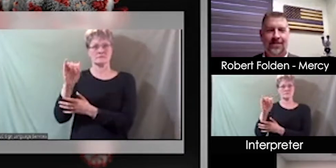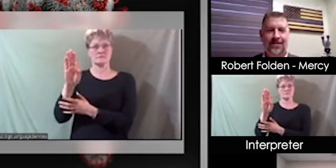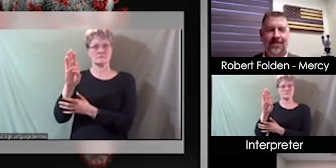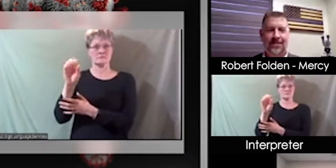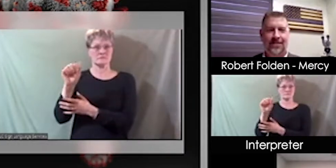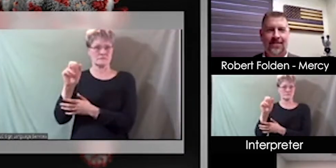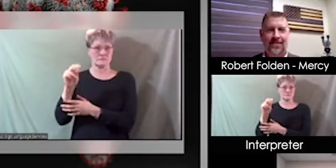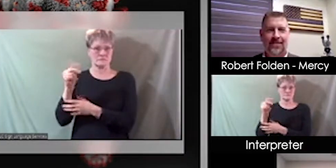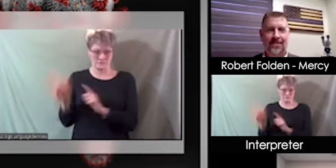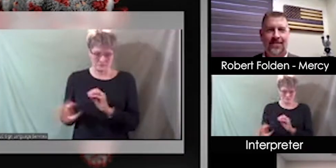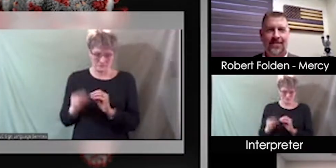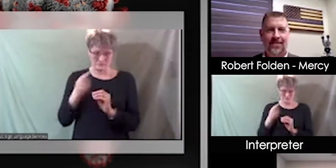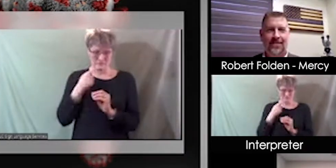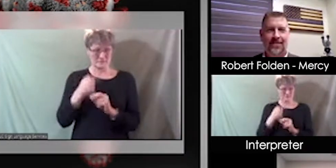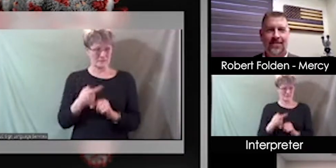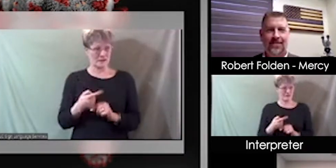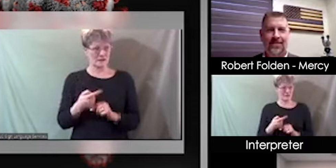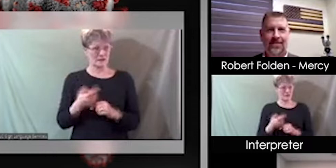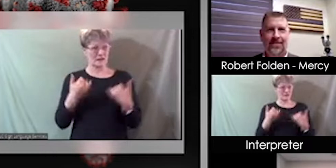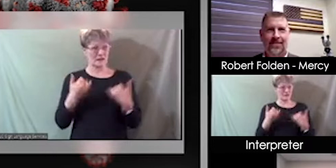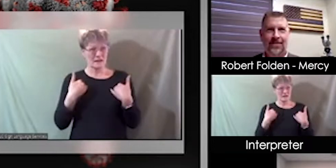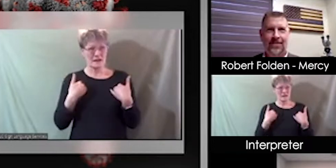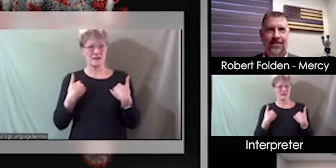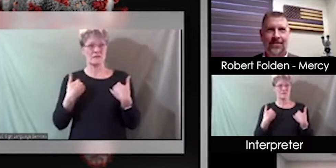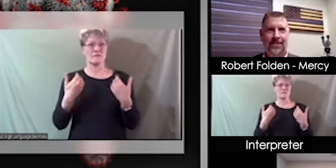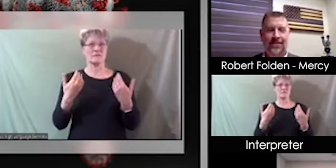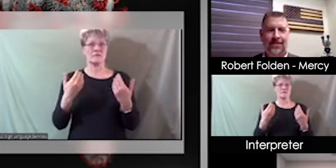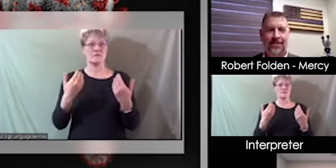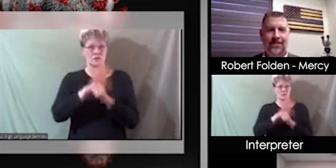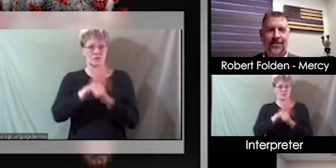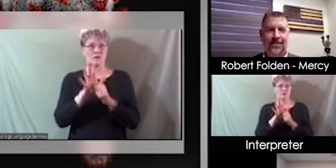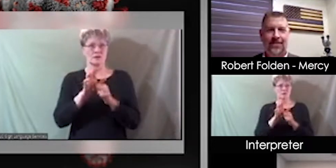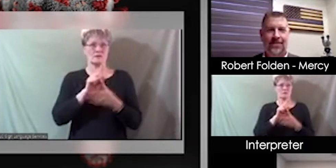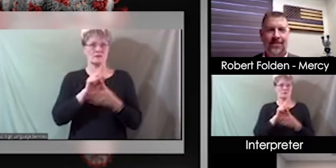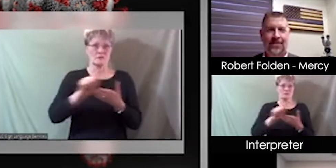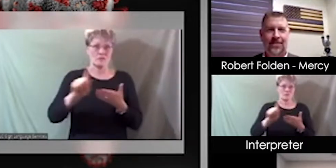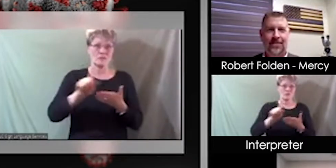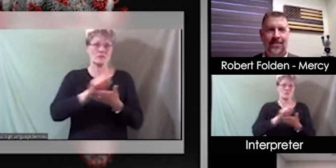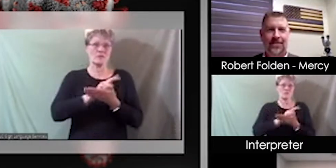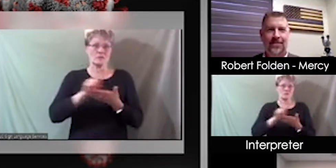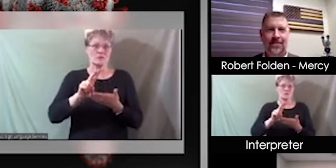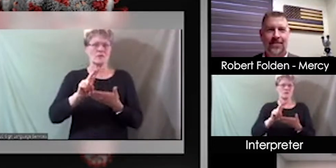what symptoms differentiate COVID-19 from the flu?